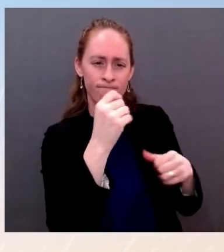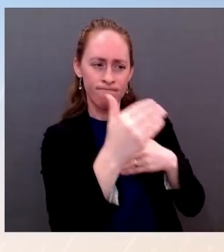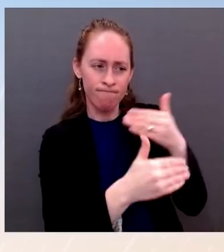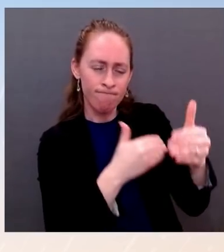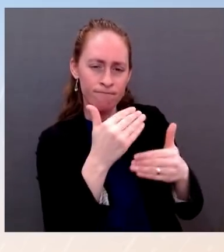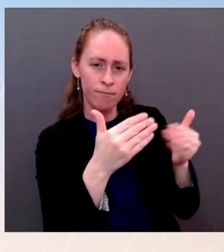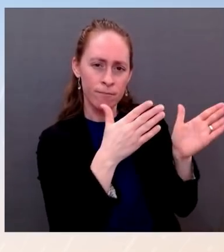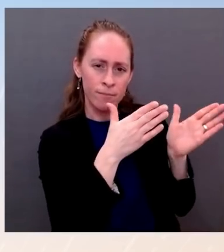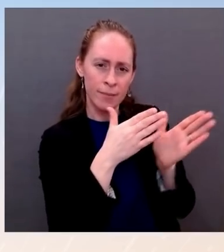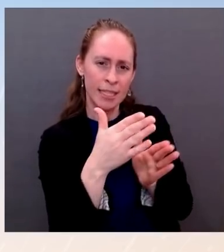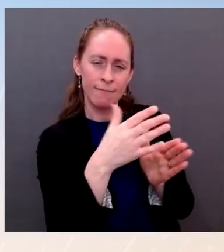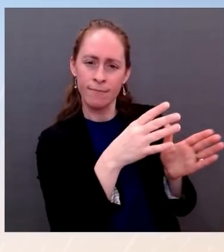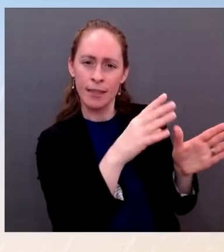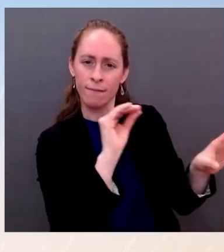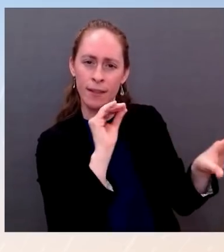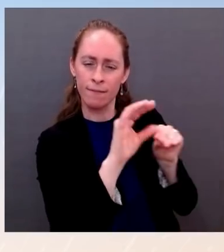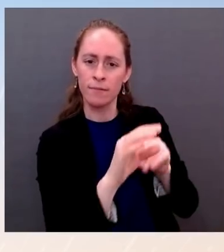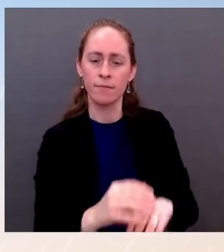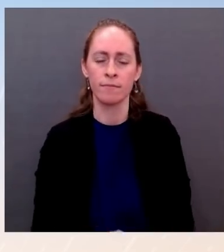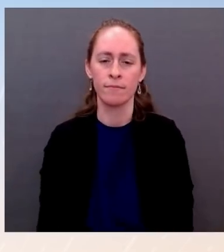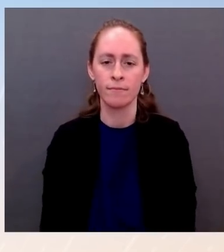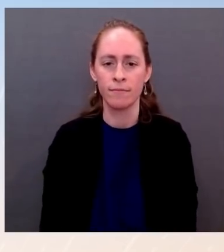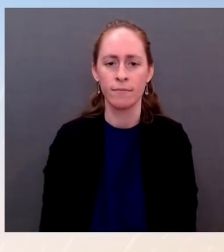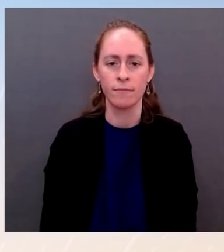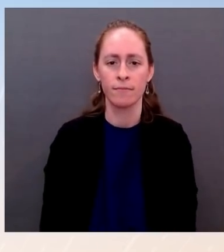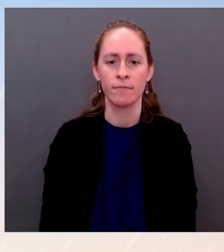the President asked the team and often ended the meeting with this: